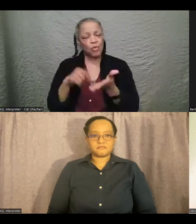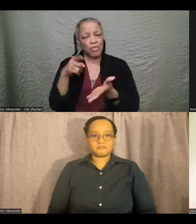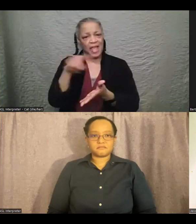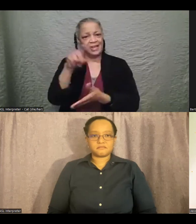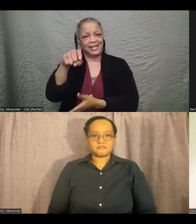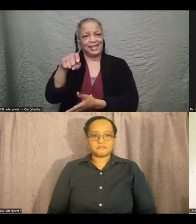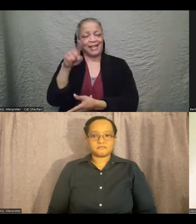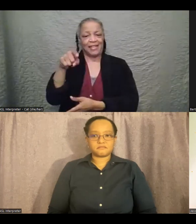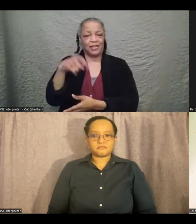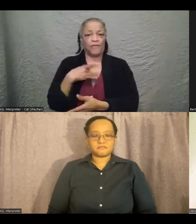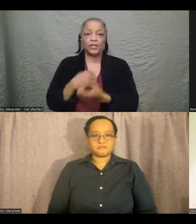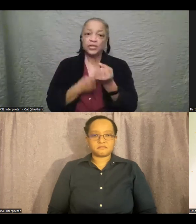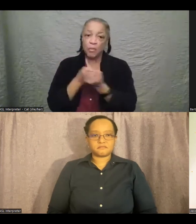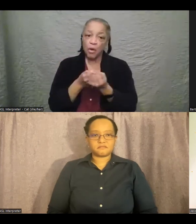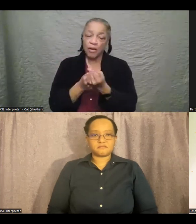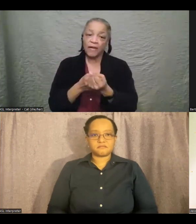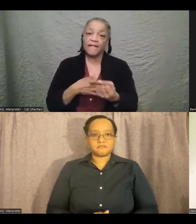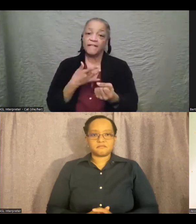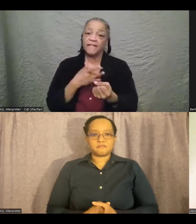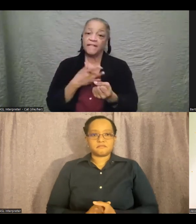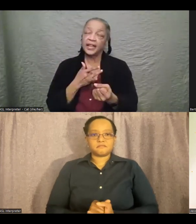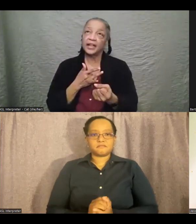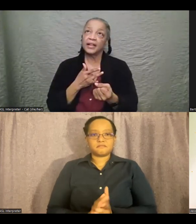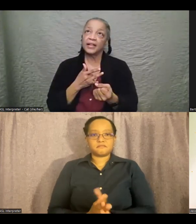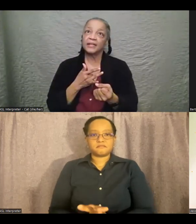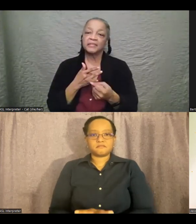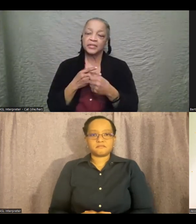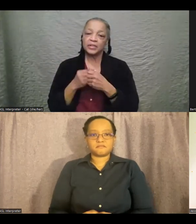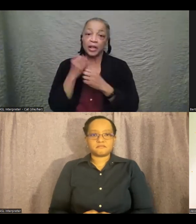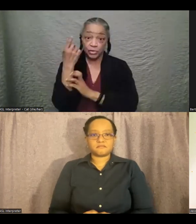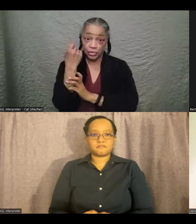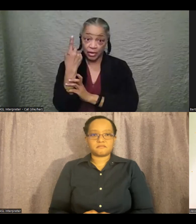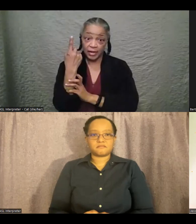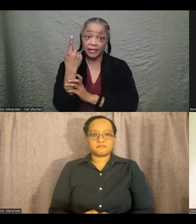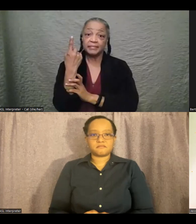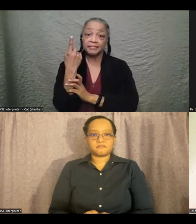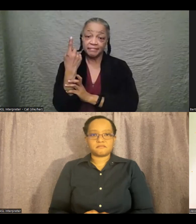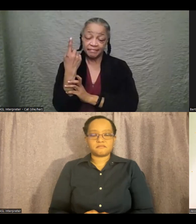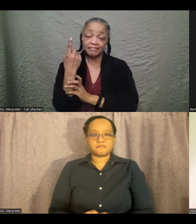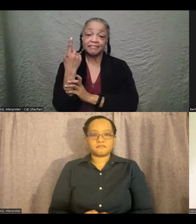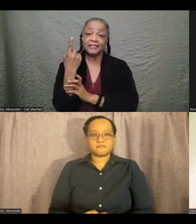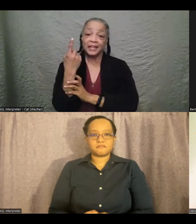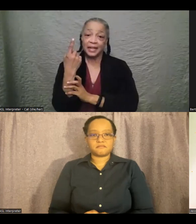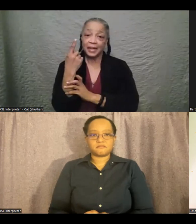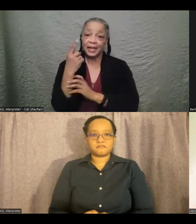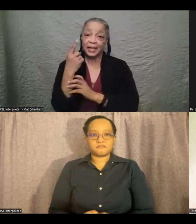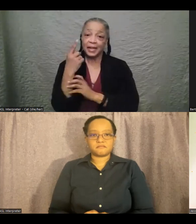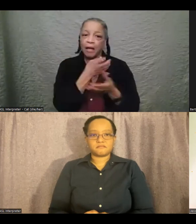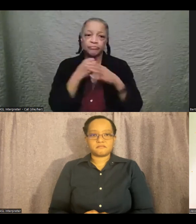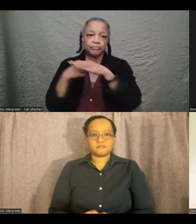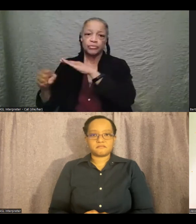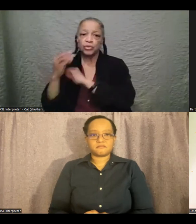supported and not take into a home.